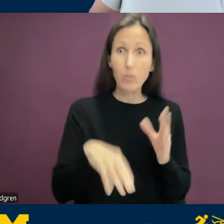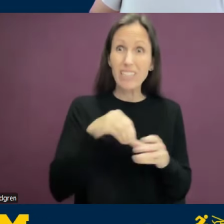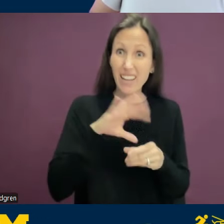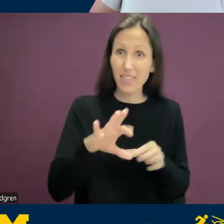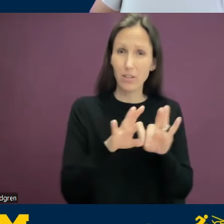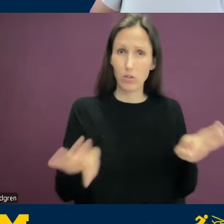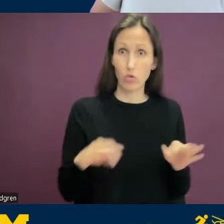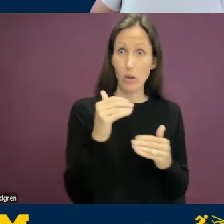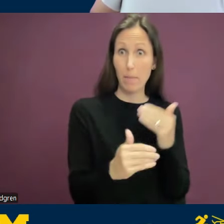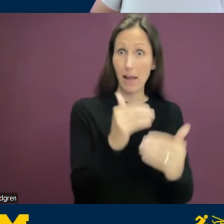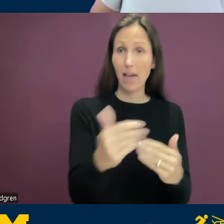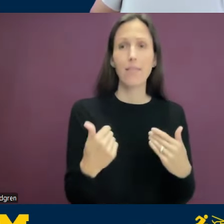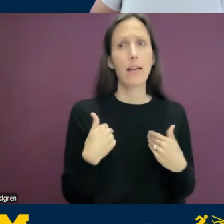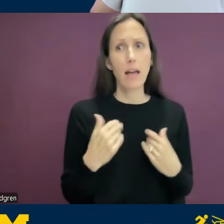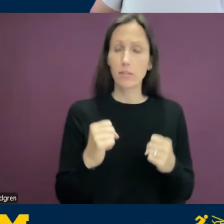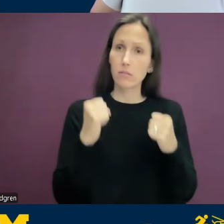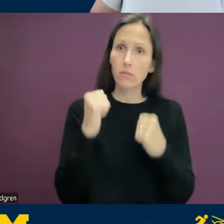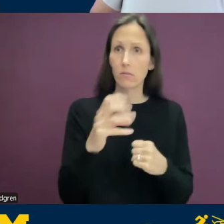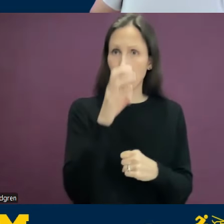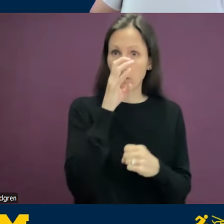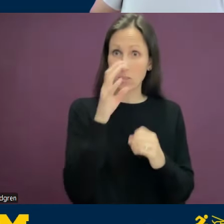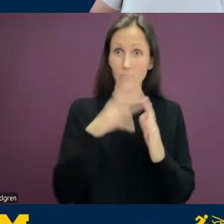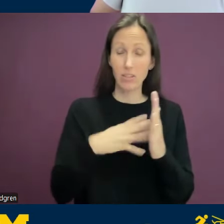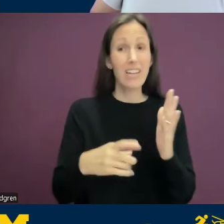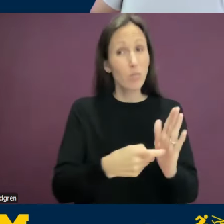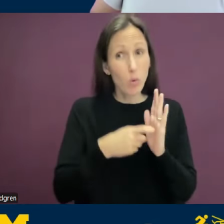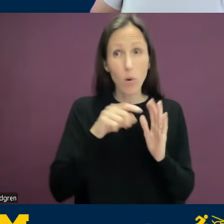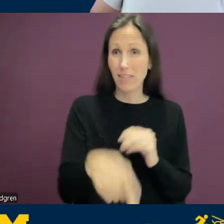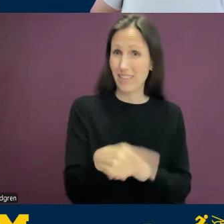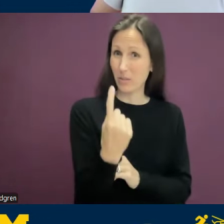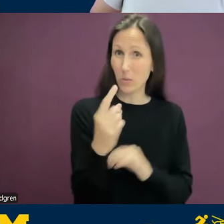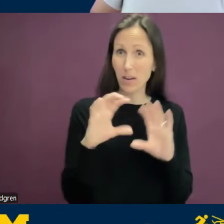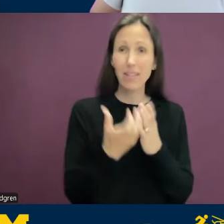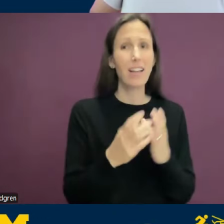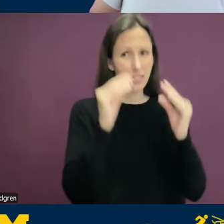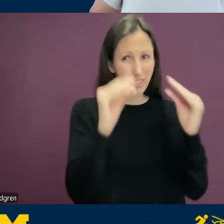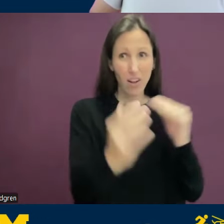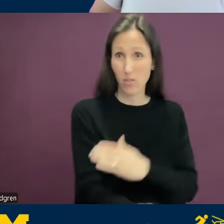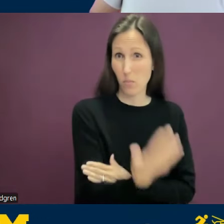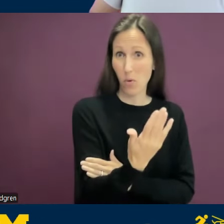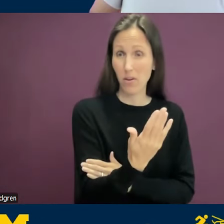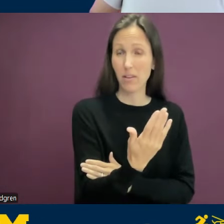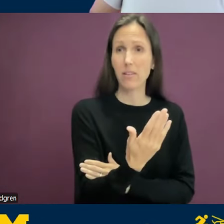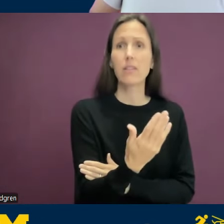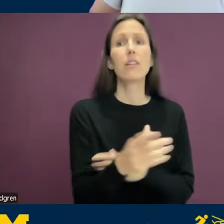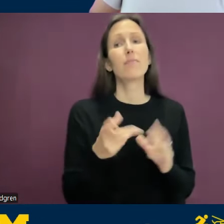has a very structured schedule that requires this prerequisite to be taught in the mornings. This could cause an undue hardship